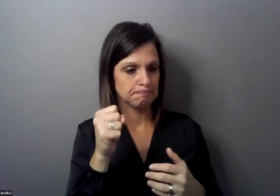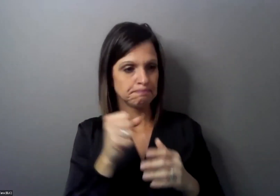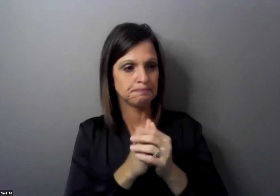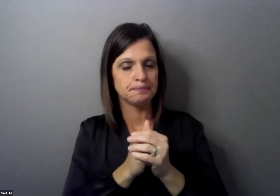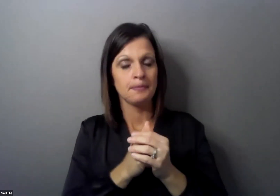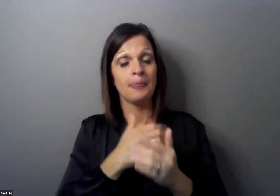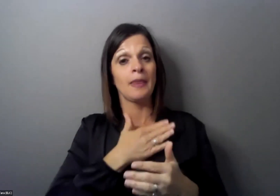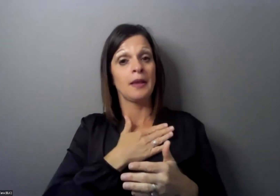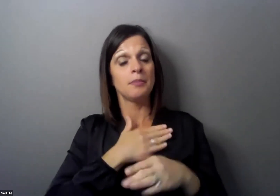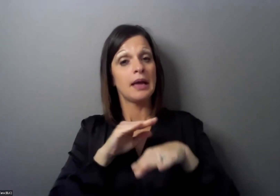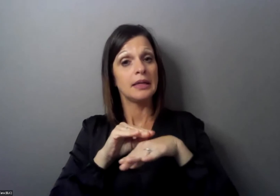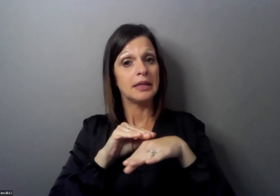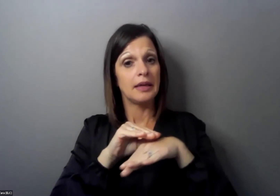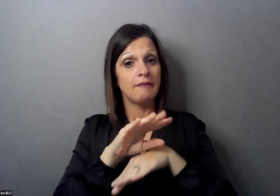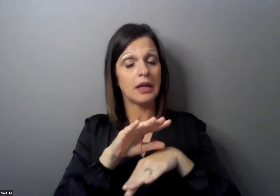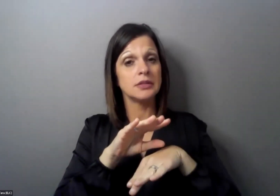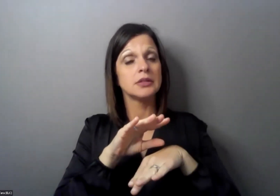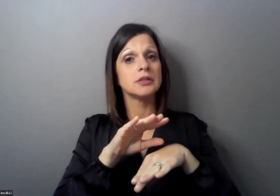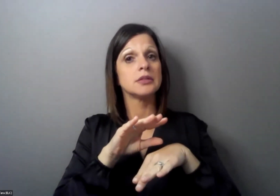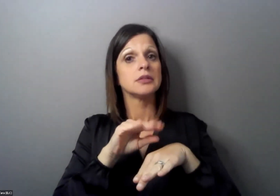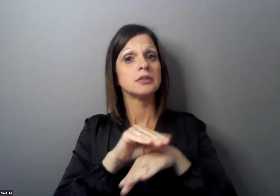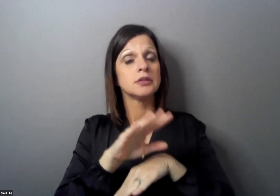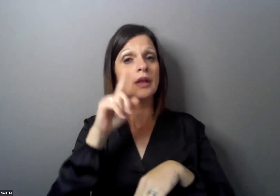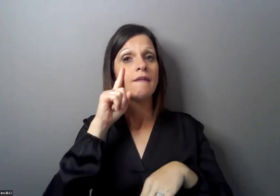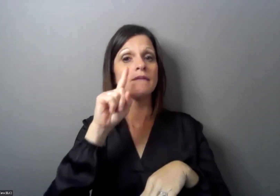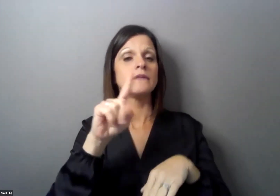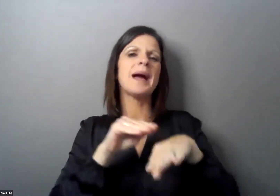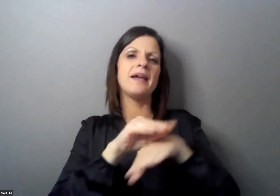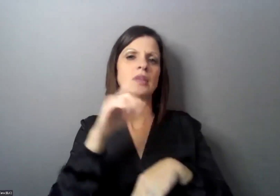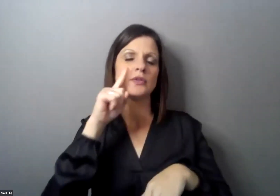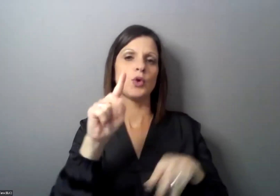My piece of advice for those who are working with